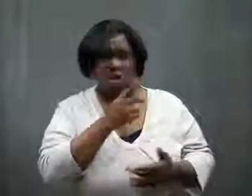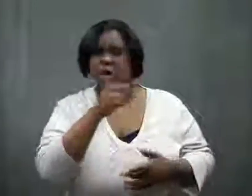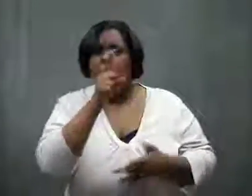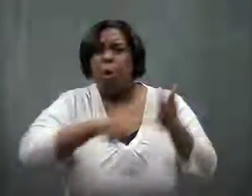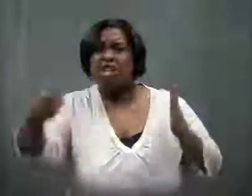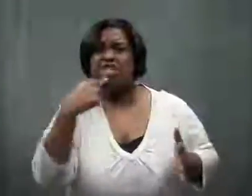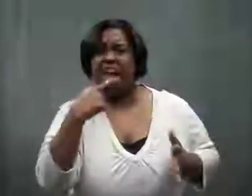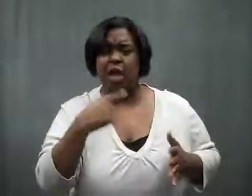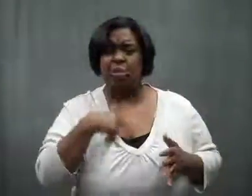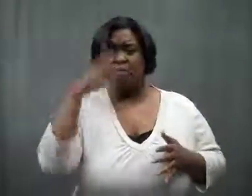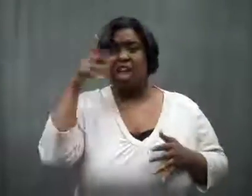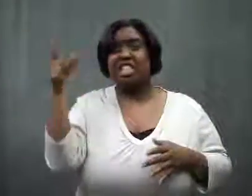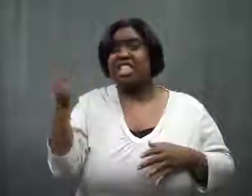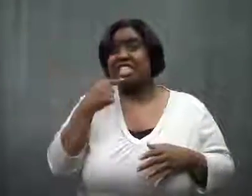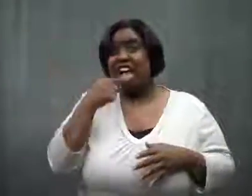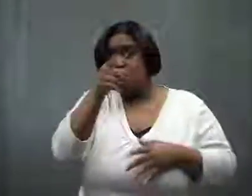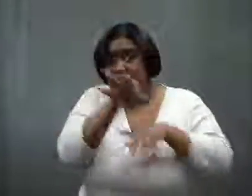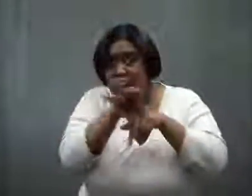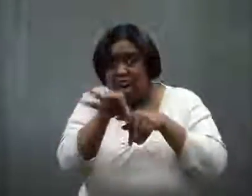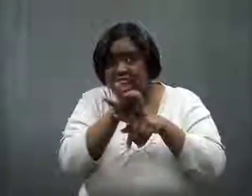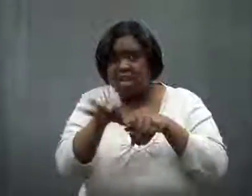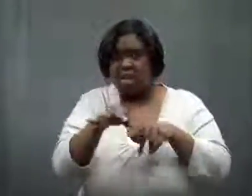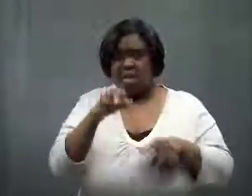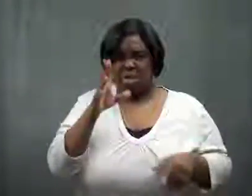She asked, "What did she say?" He said, "She says you're farting!"